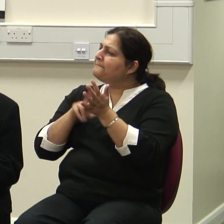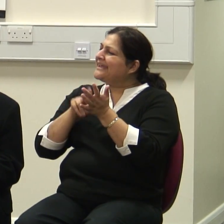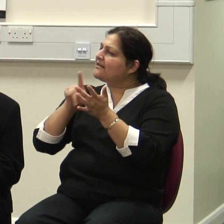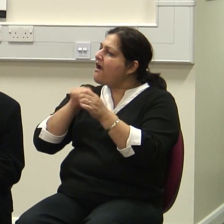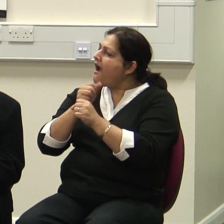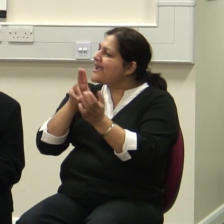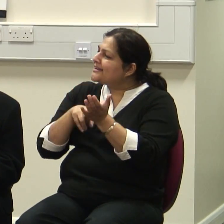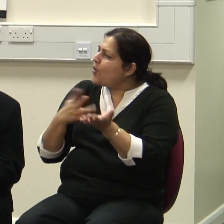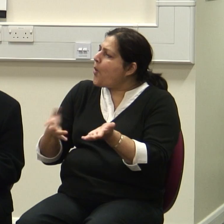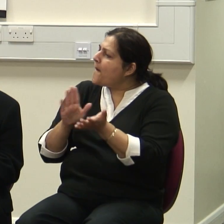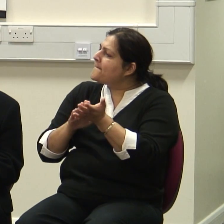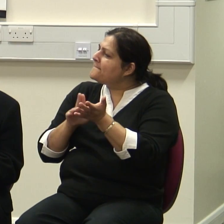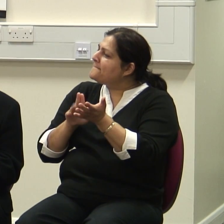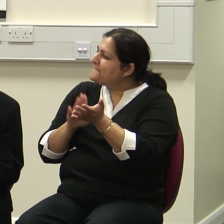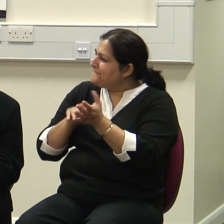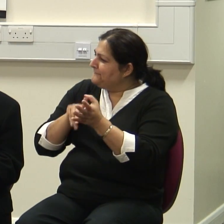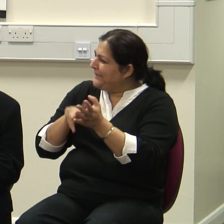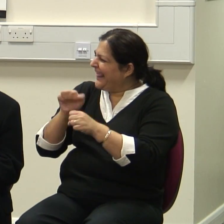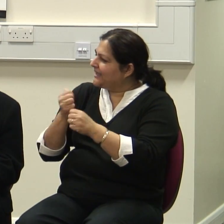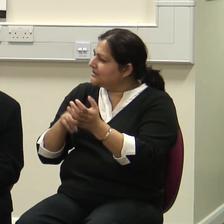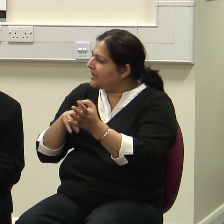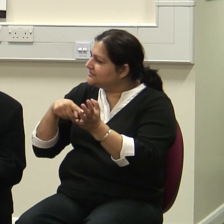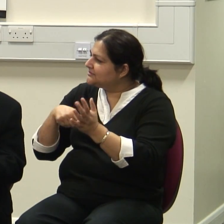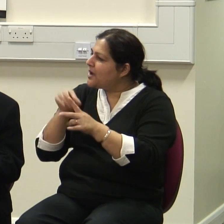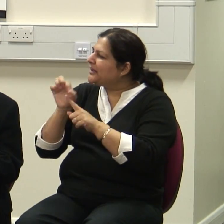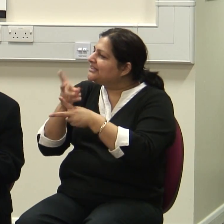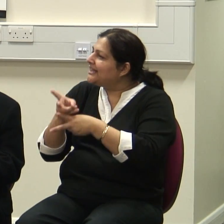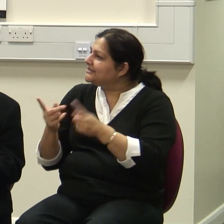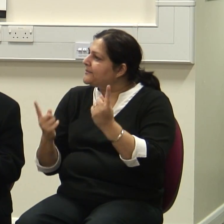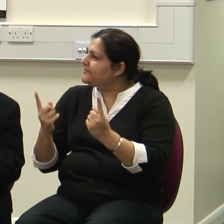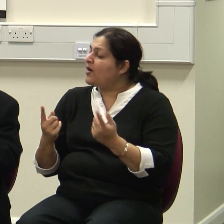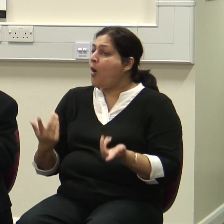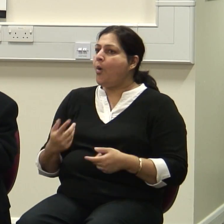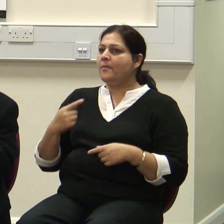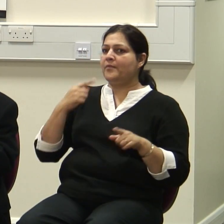paternalism, but it can be very bad, I mean, if it’s between Whites and Blacks, let’s